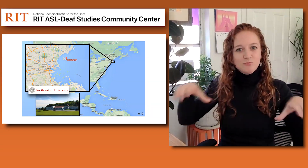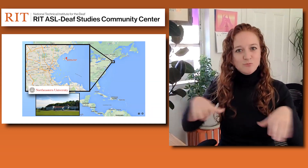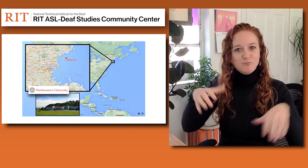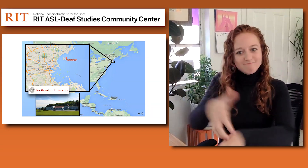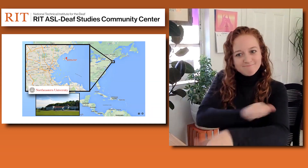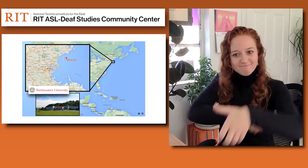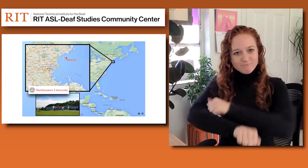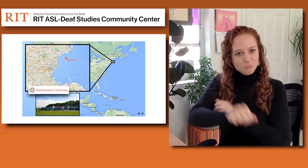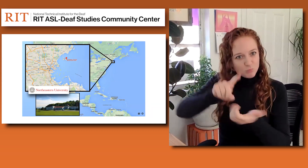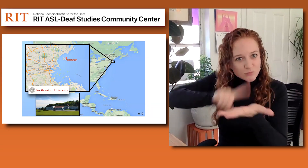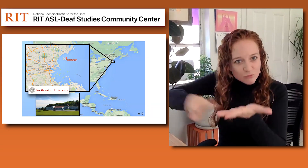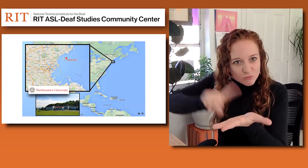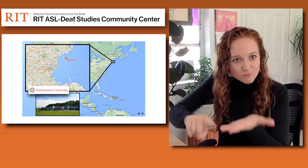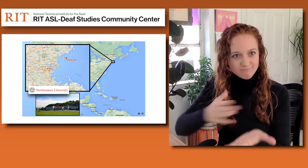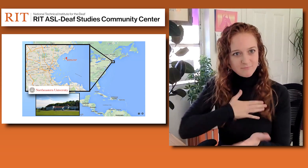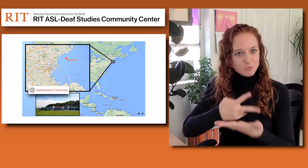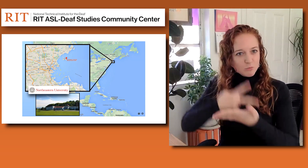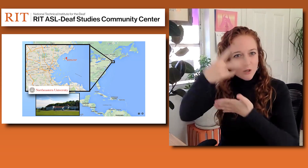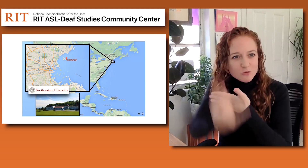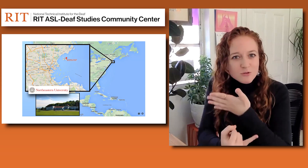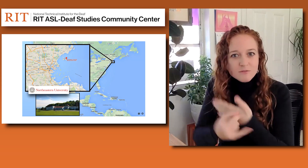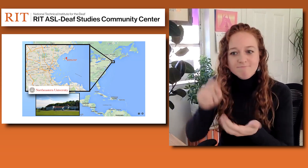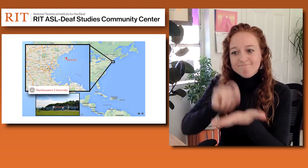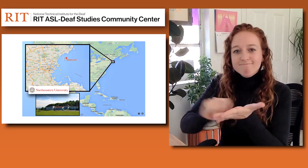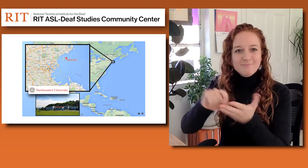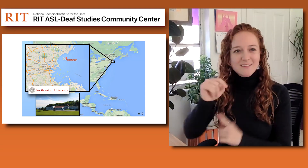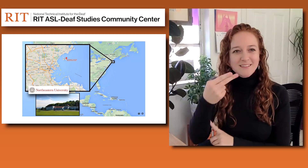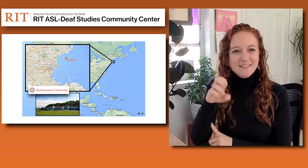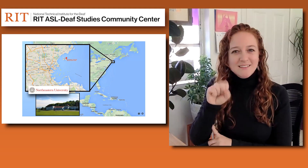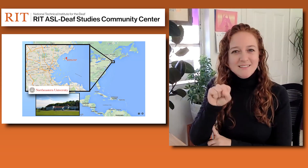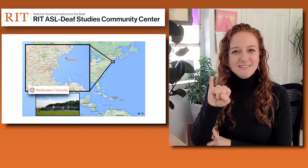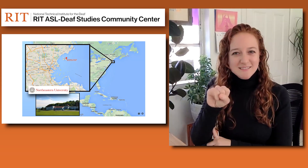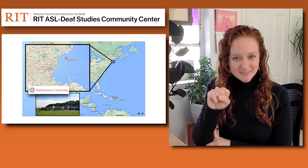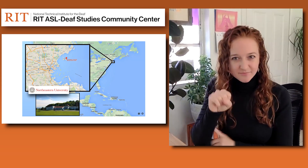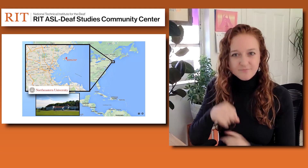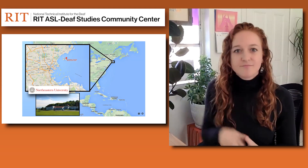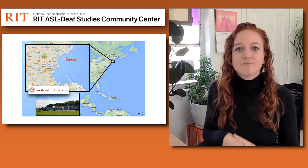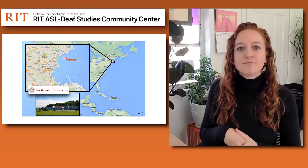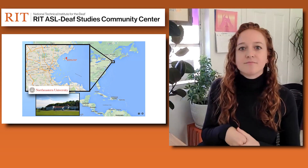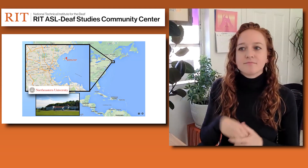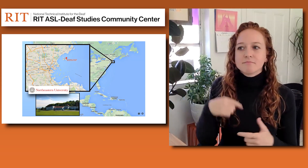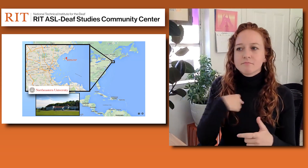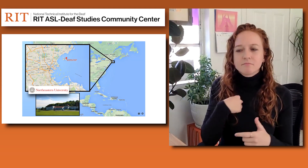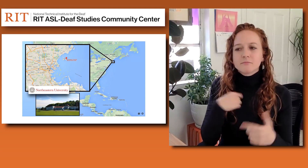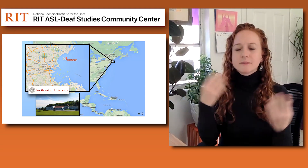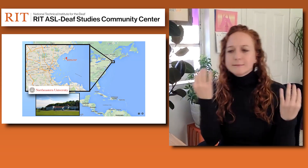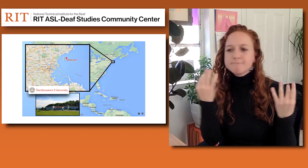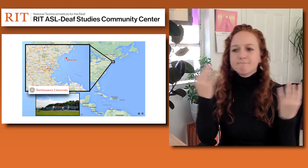Now it was time to really roll up my sleeves and work on my research, work on my thesis.